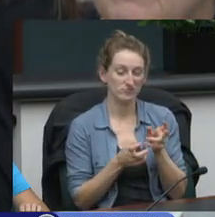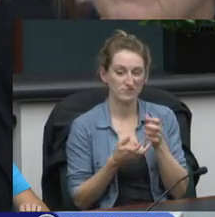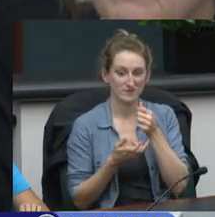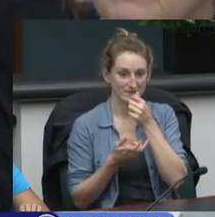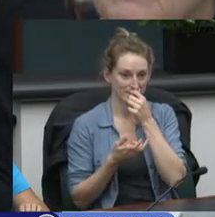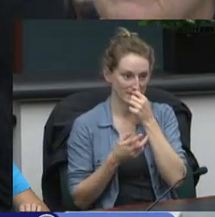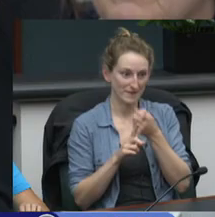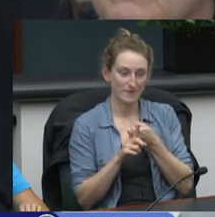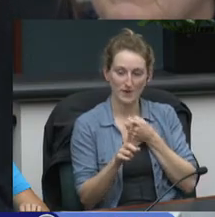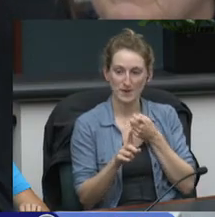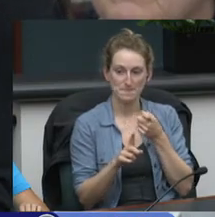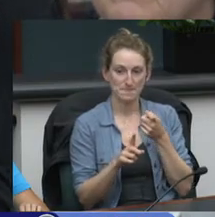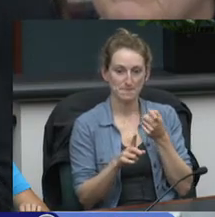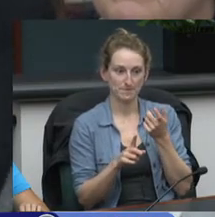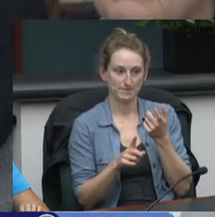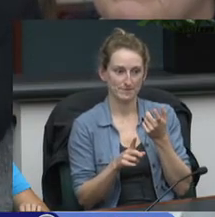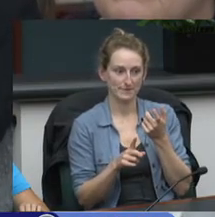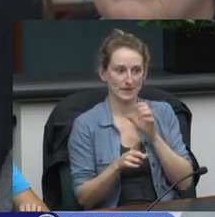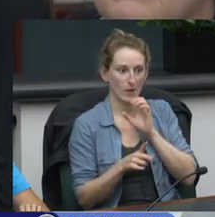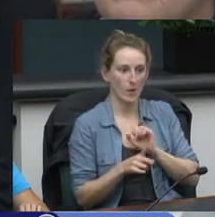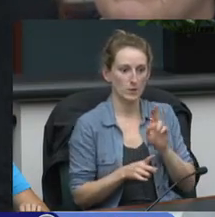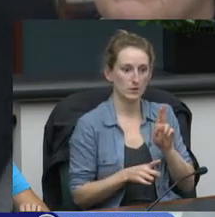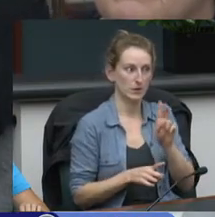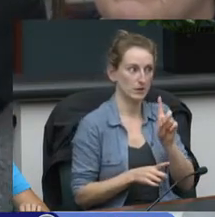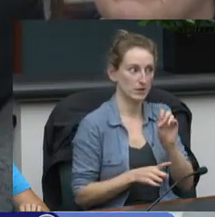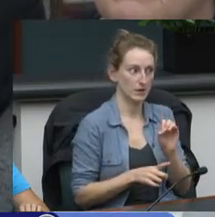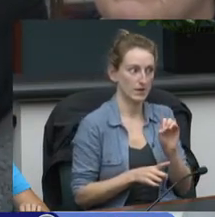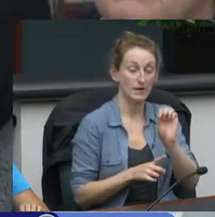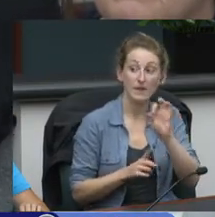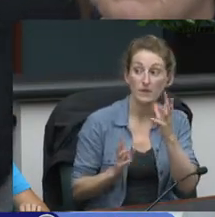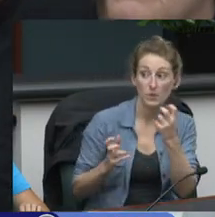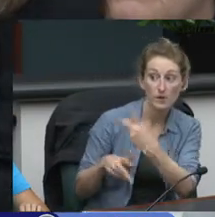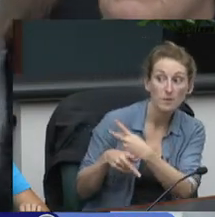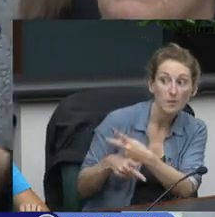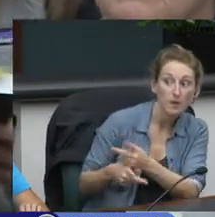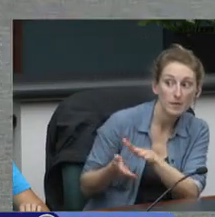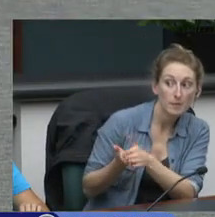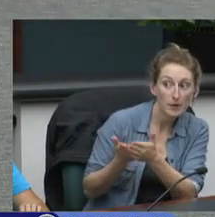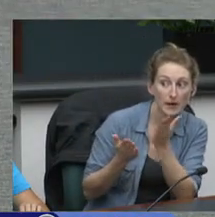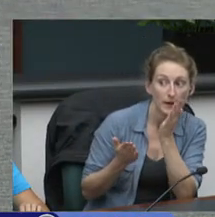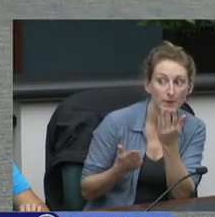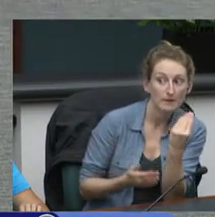narrowing them if anyone wants to borrow this book you may thank you for your